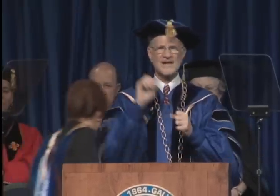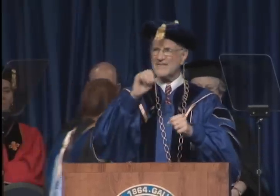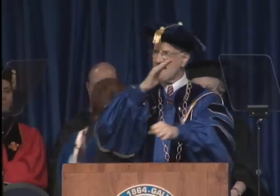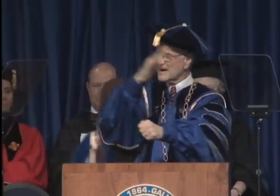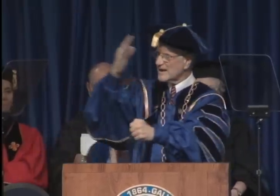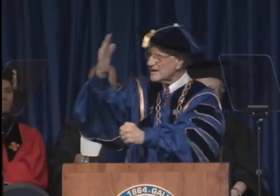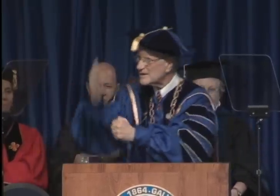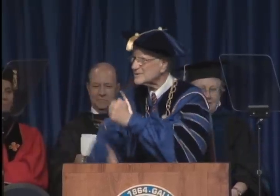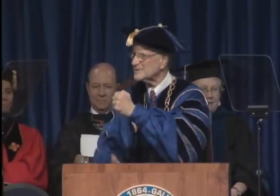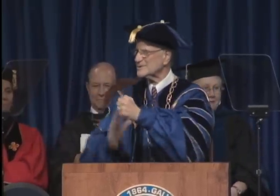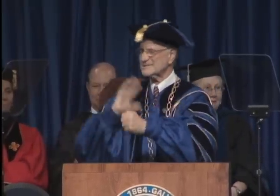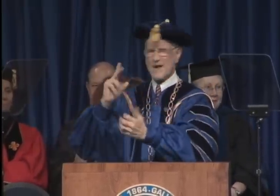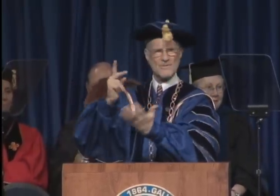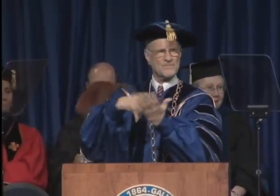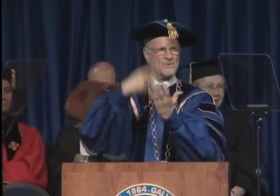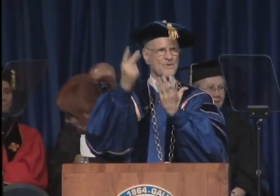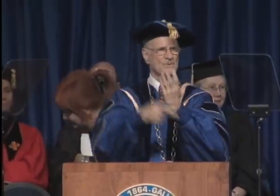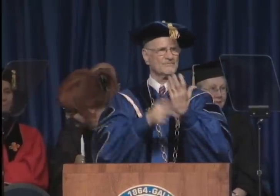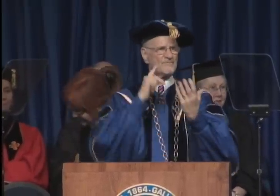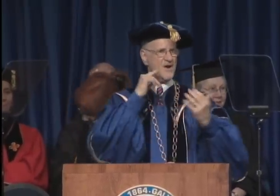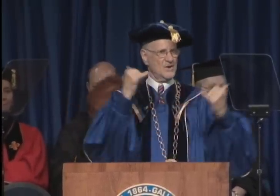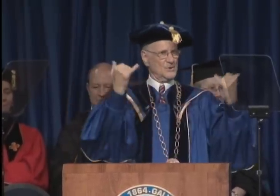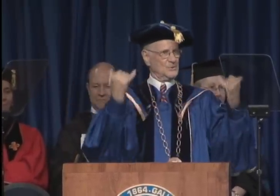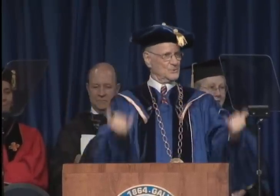This concludes our program for today.